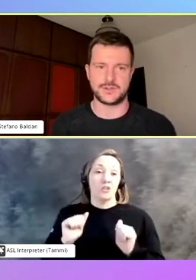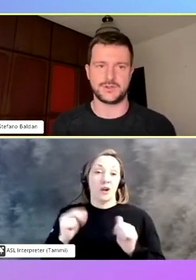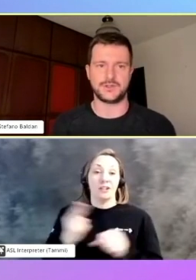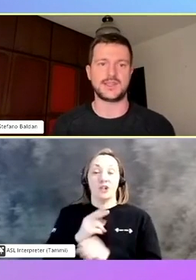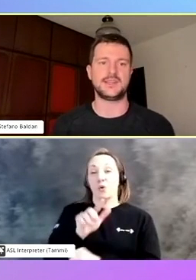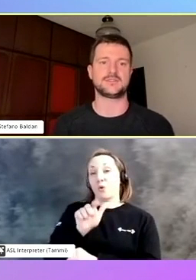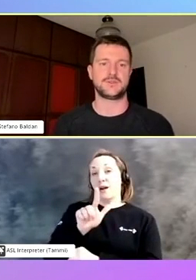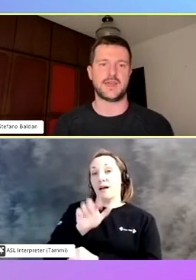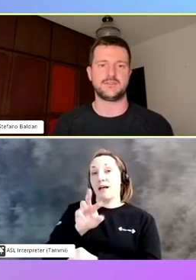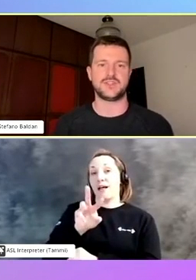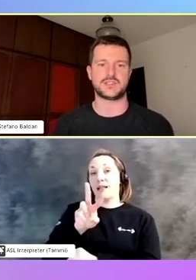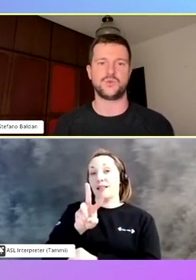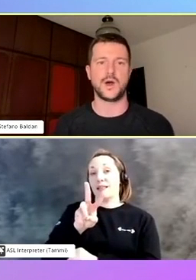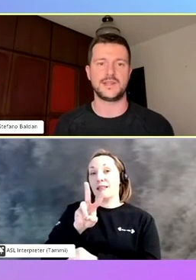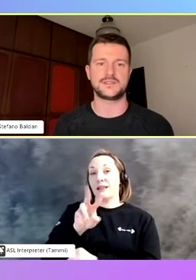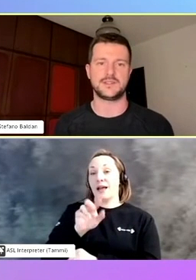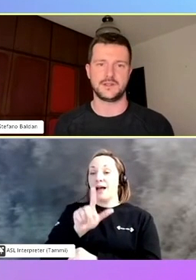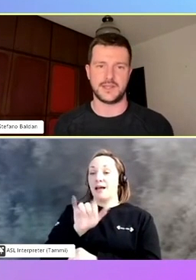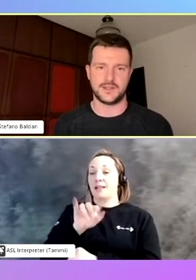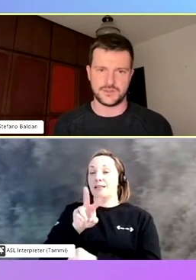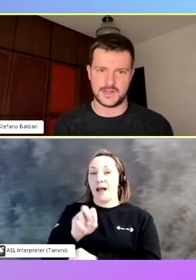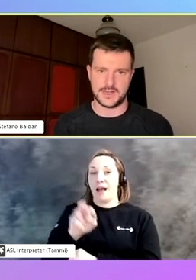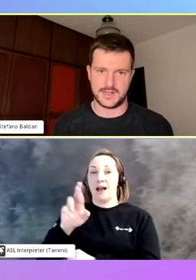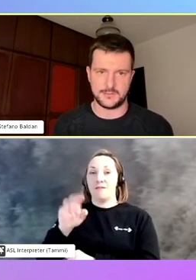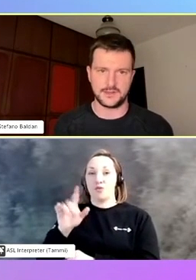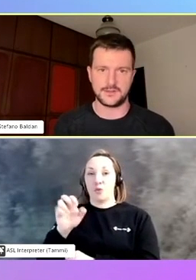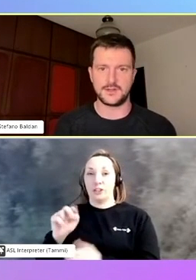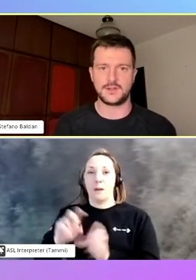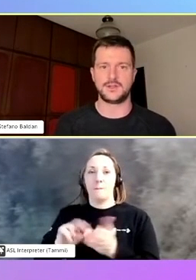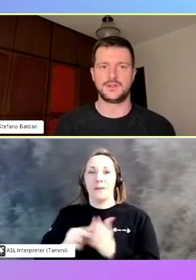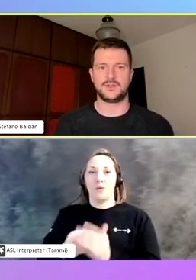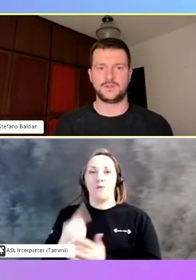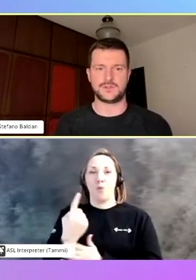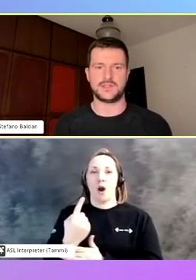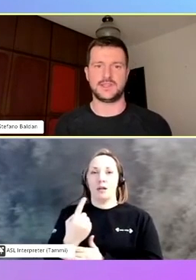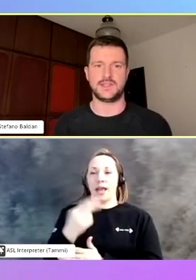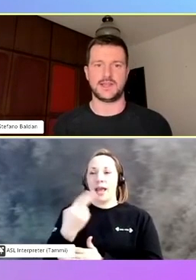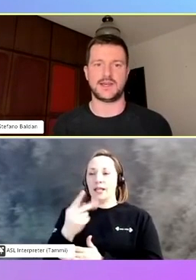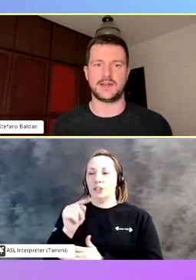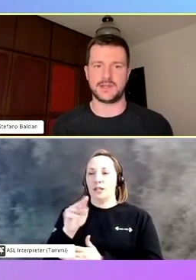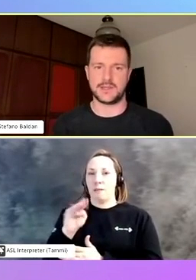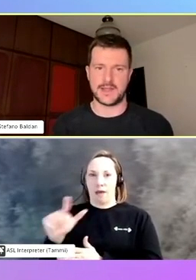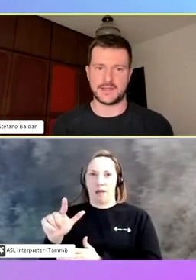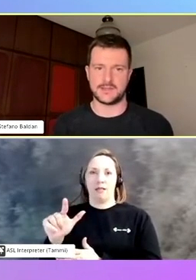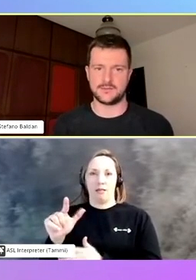based on the HTML canvas for the performance reasons, for reasons of flexibility with rendering